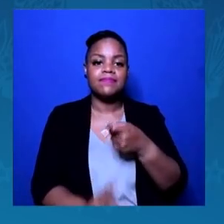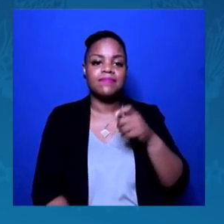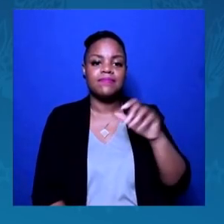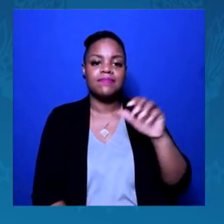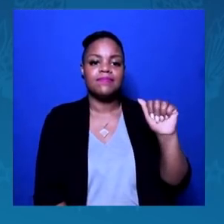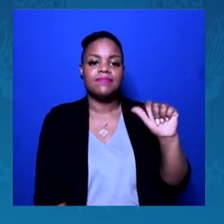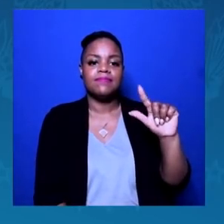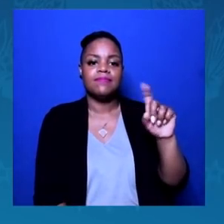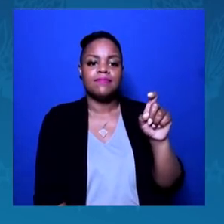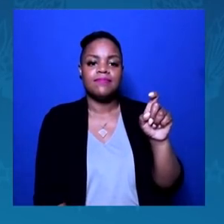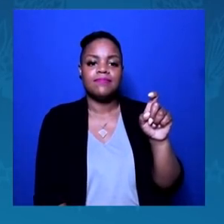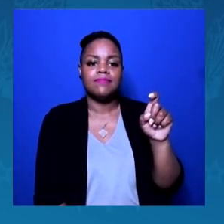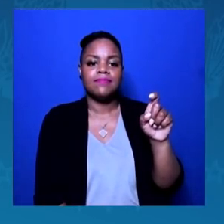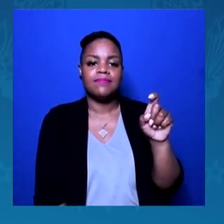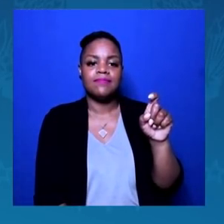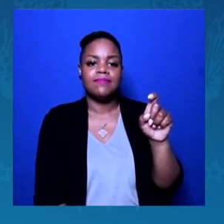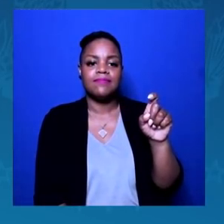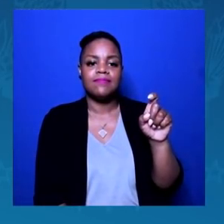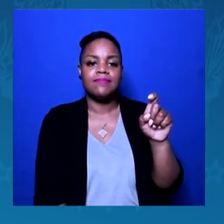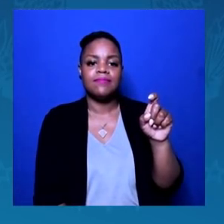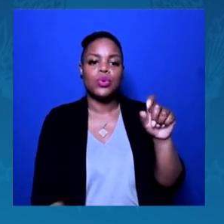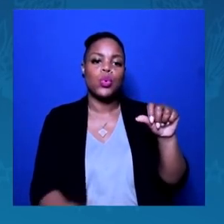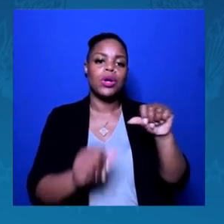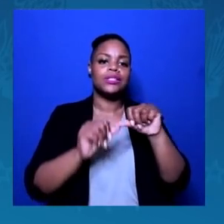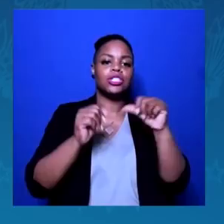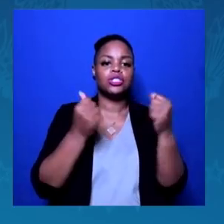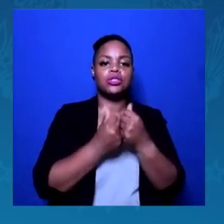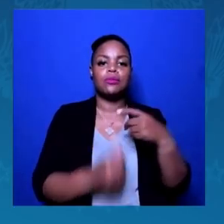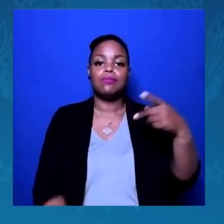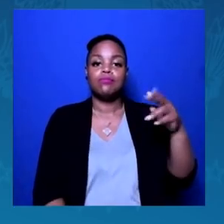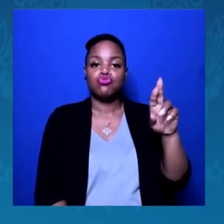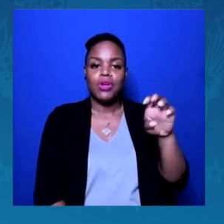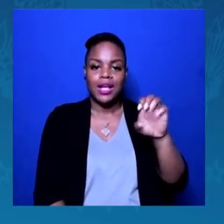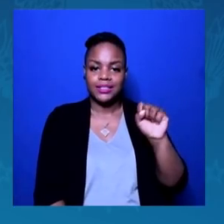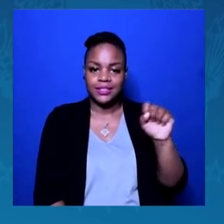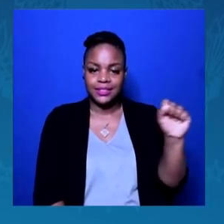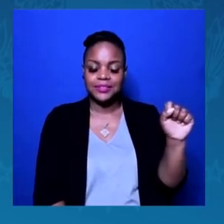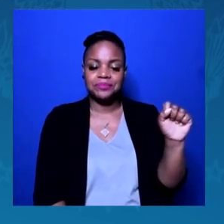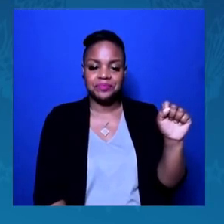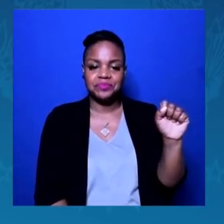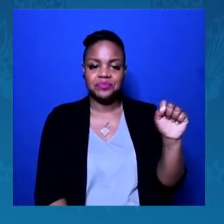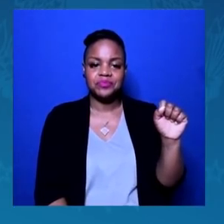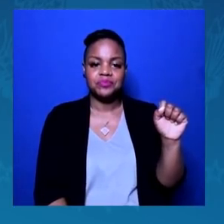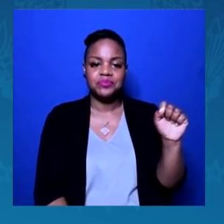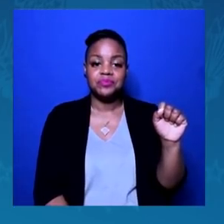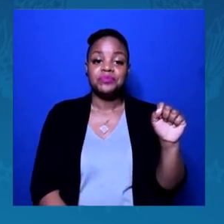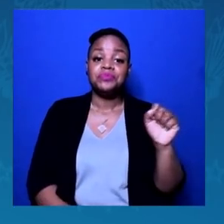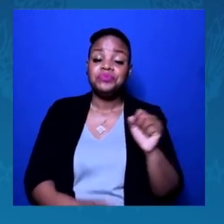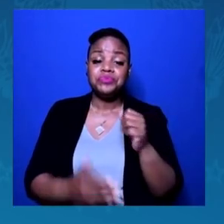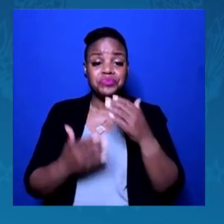The Press: Hi. Thank you, Madam Vice President. Before I get to my question, I think it's important to follow up on the Havana Syndrome